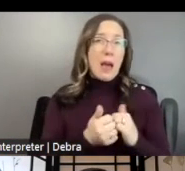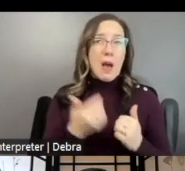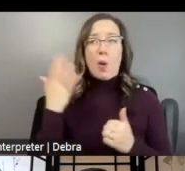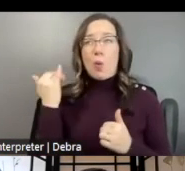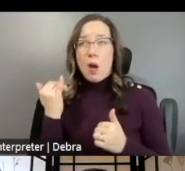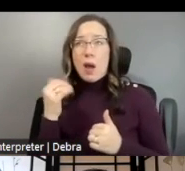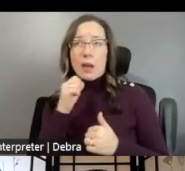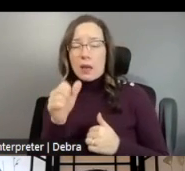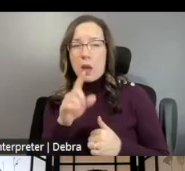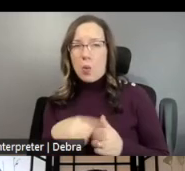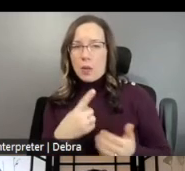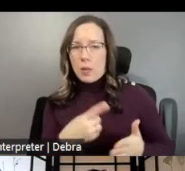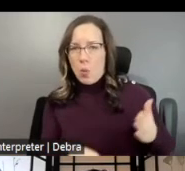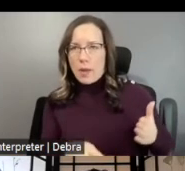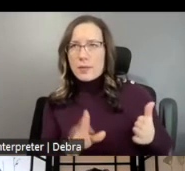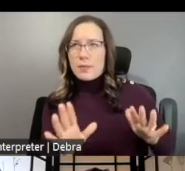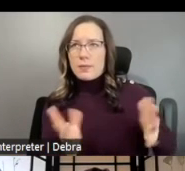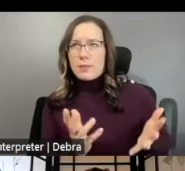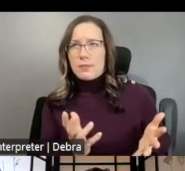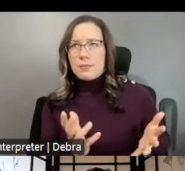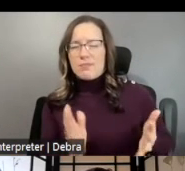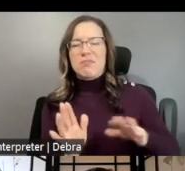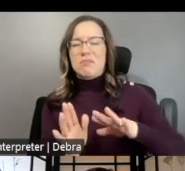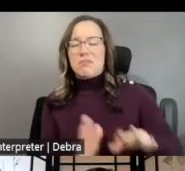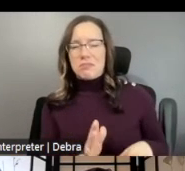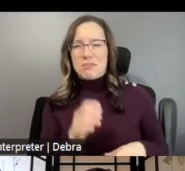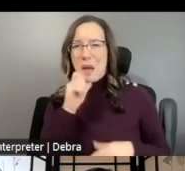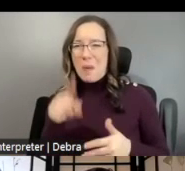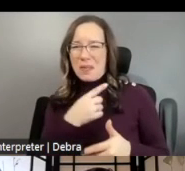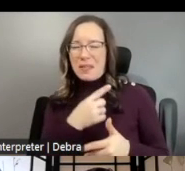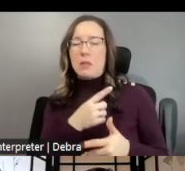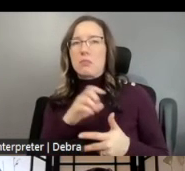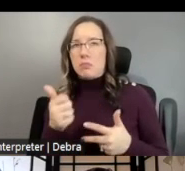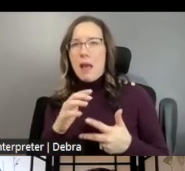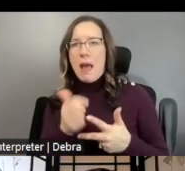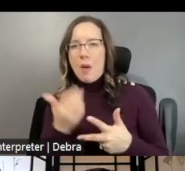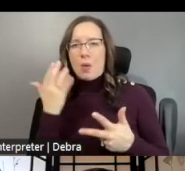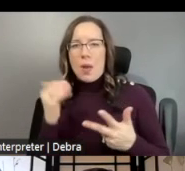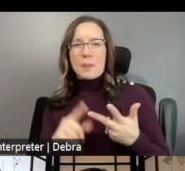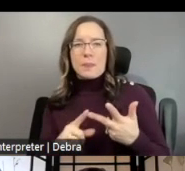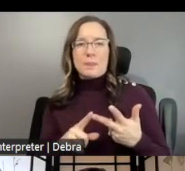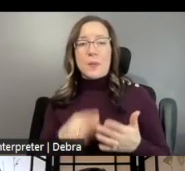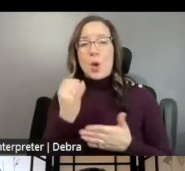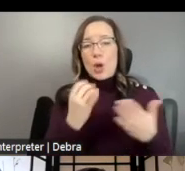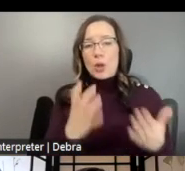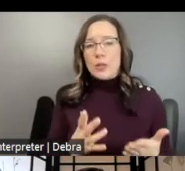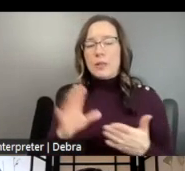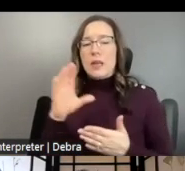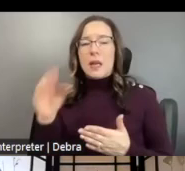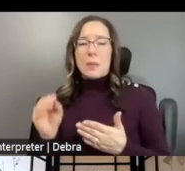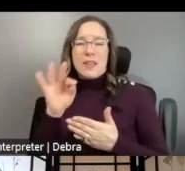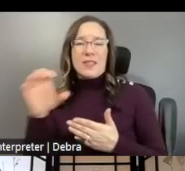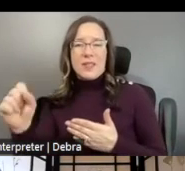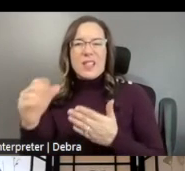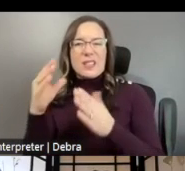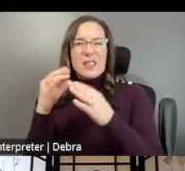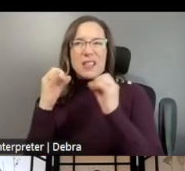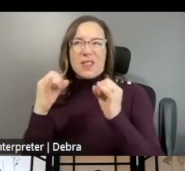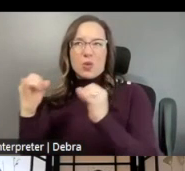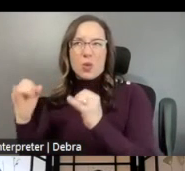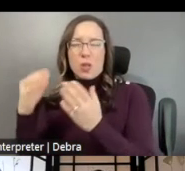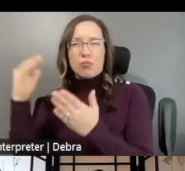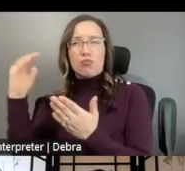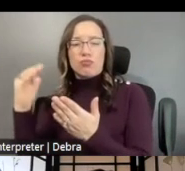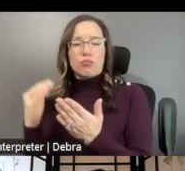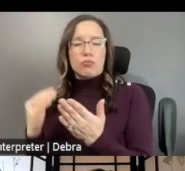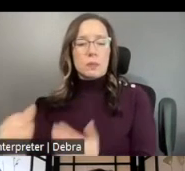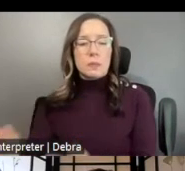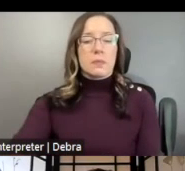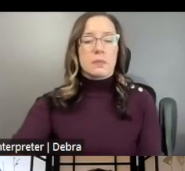WHAT. LIST THE ARTISTS AND COMPANY FEES IN YOUR BUDGET, INDIVIDUALLY AS POSSIBLE. AT THIS TIME